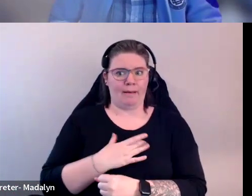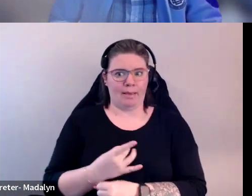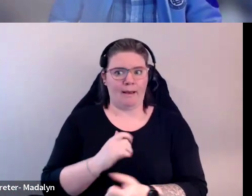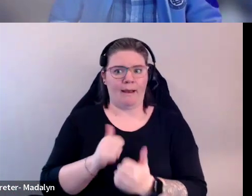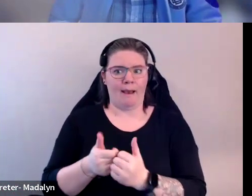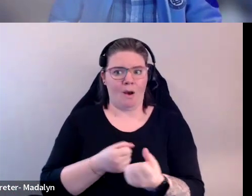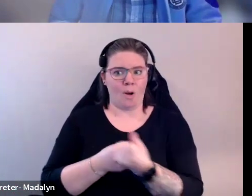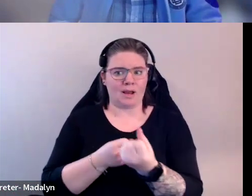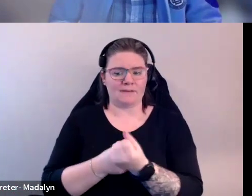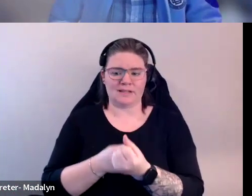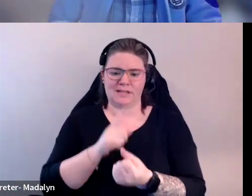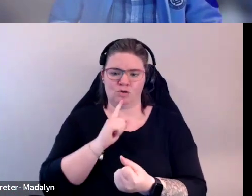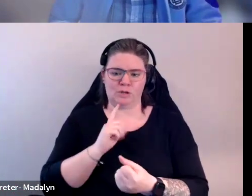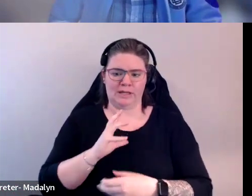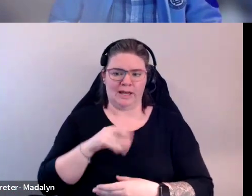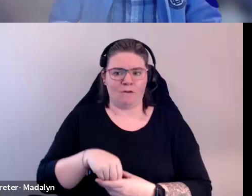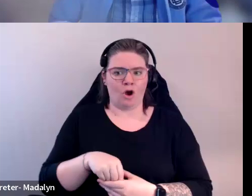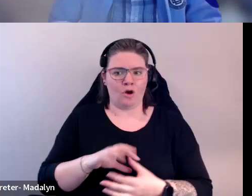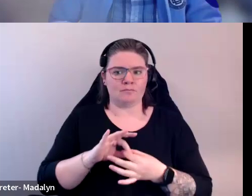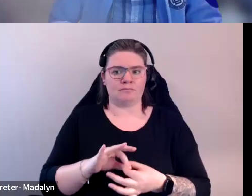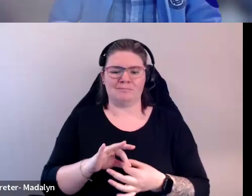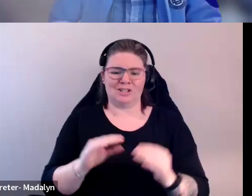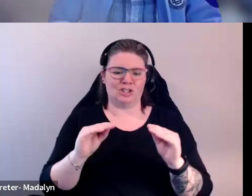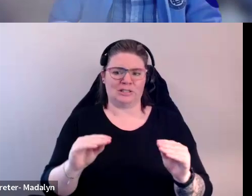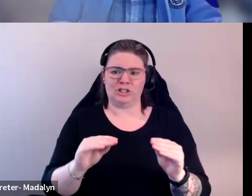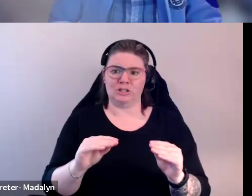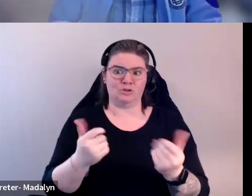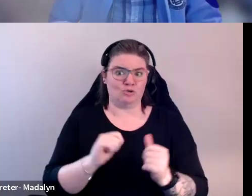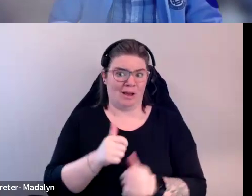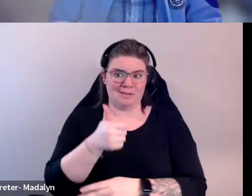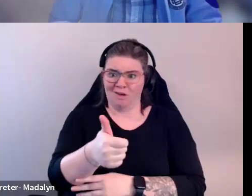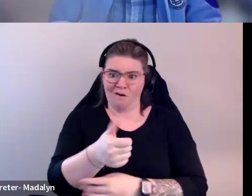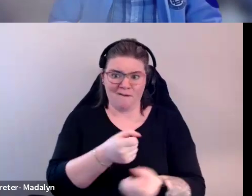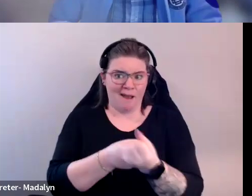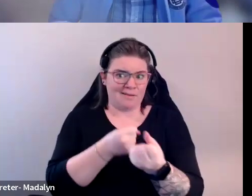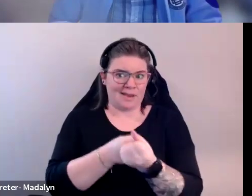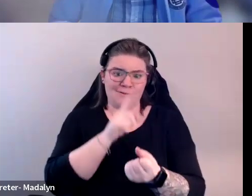Don Posh: fits in and teaching people just to be a self advocate is a big deal.